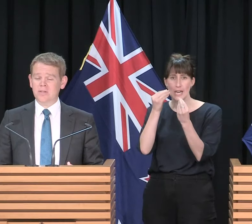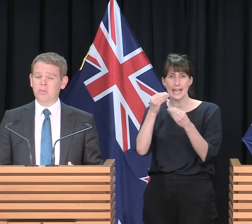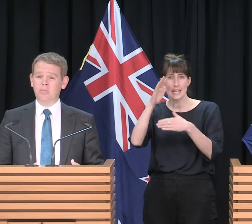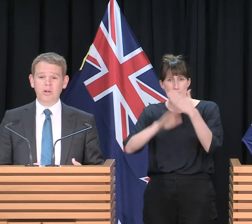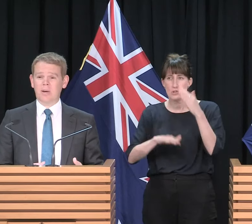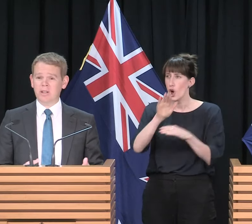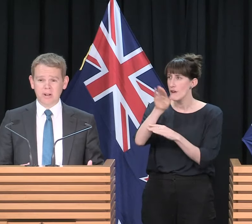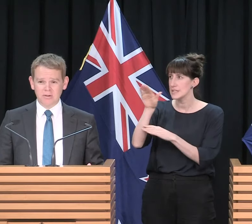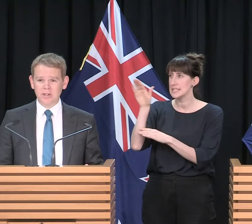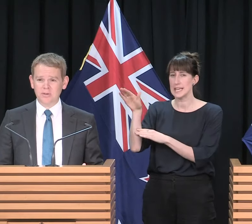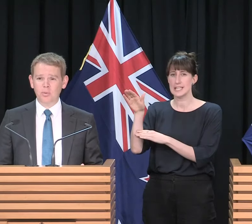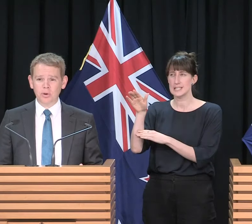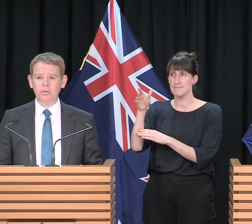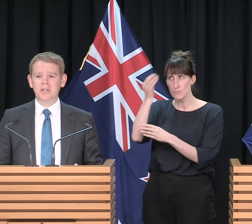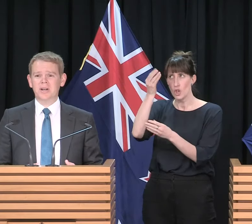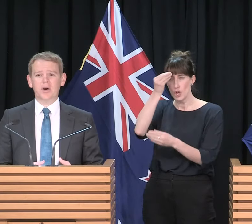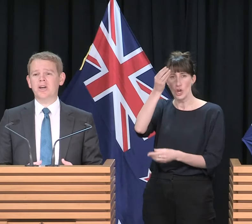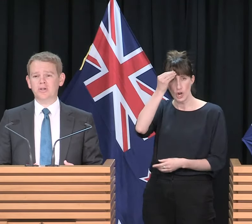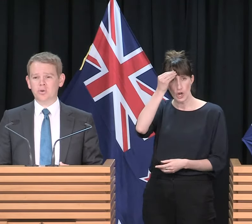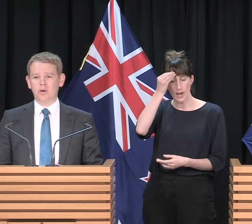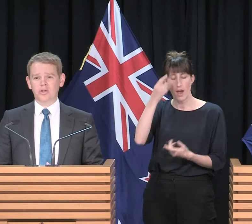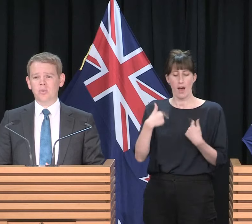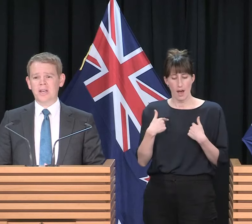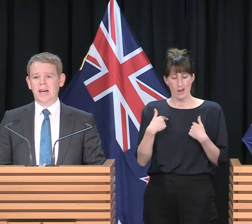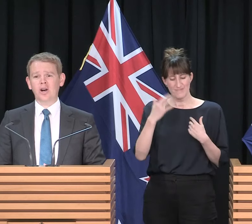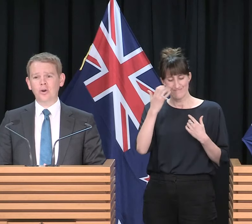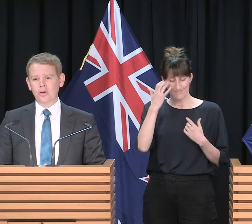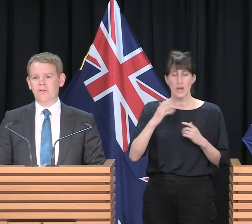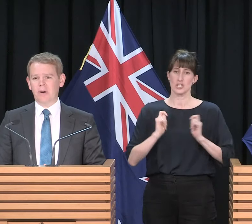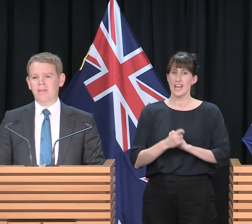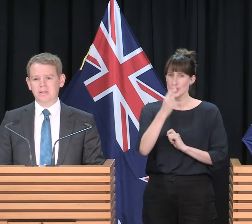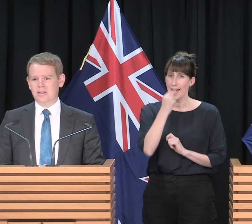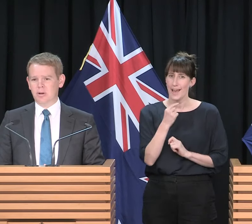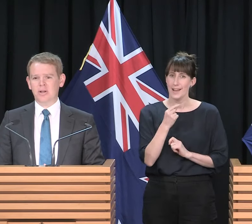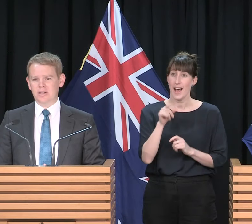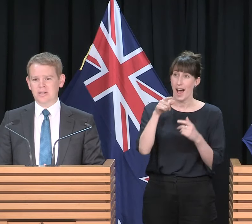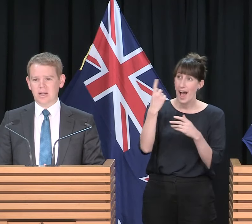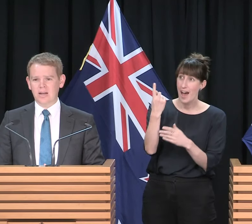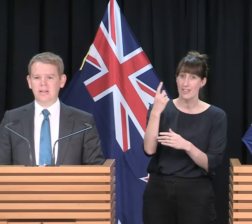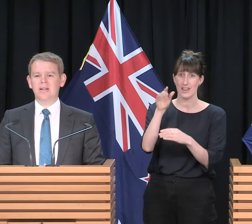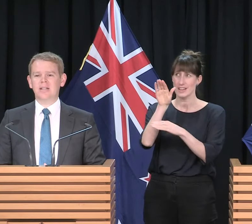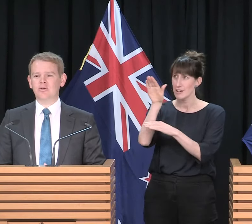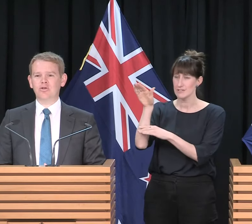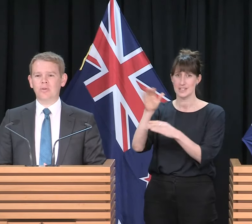COVID-19. As New Zealanders, we are all rightly proud of what we have achieved as a